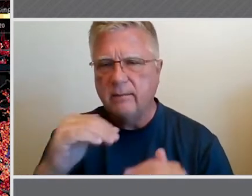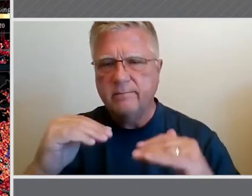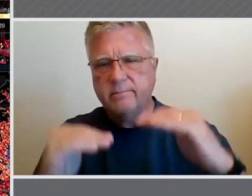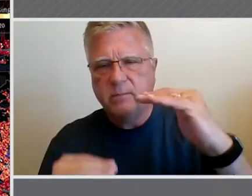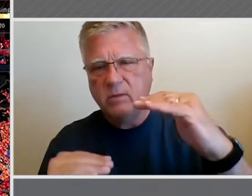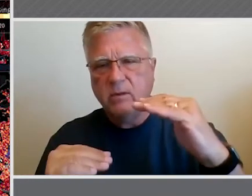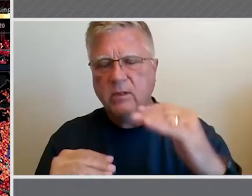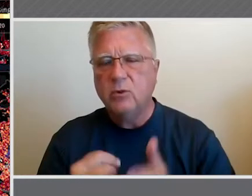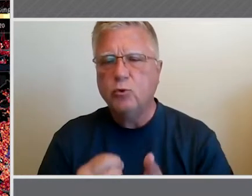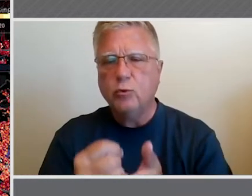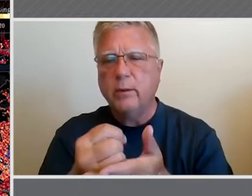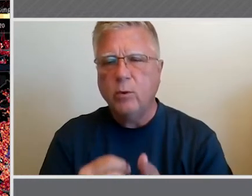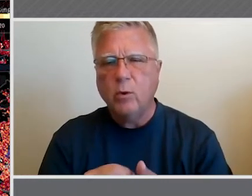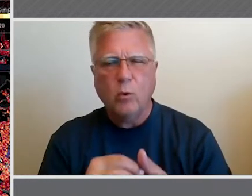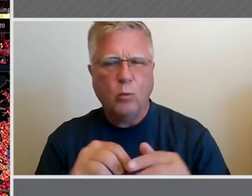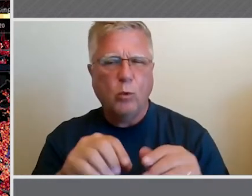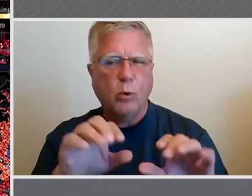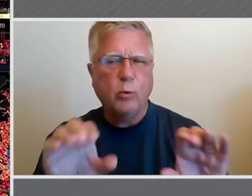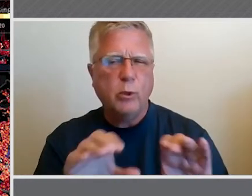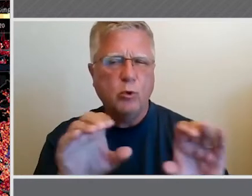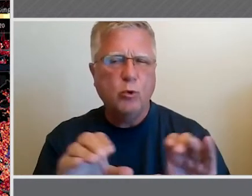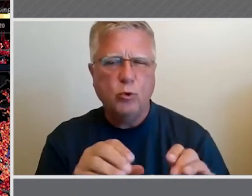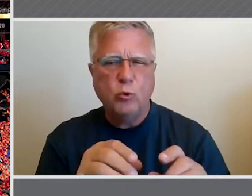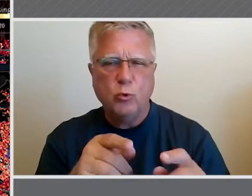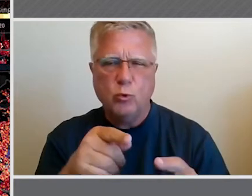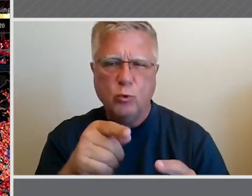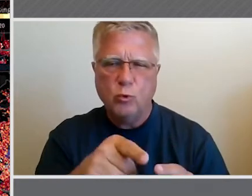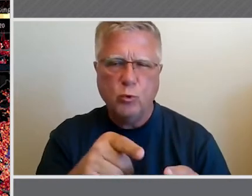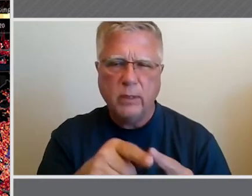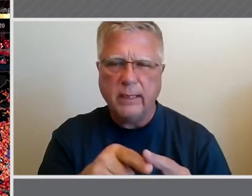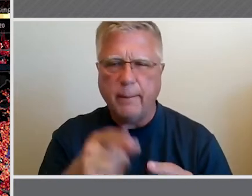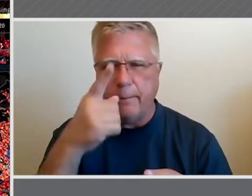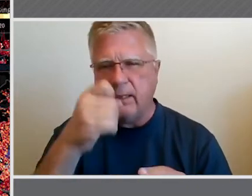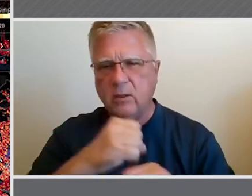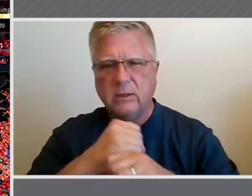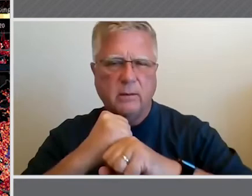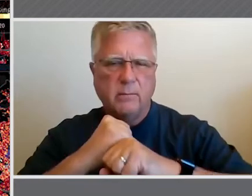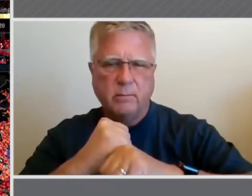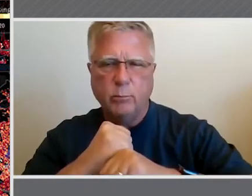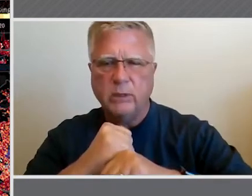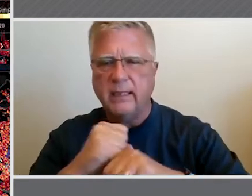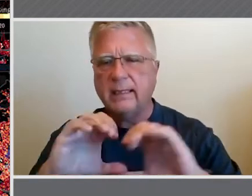person differently because of their protected class status like their race or their sex